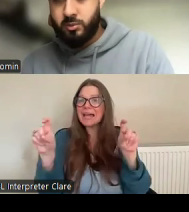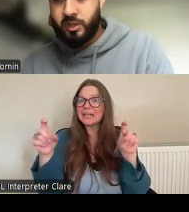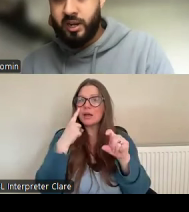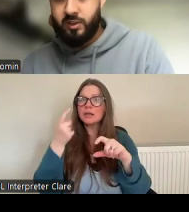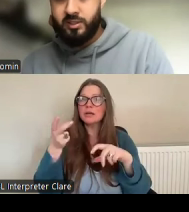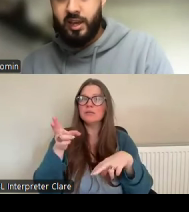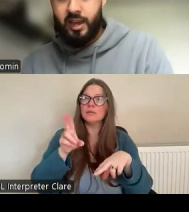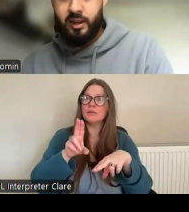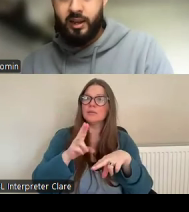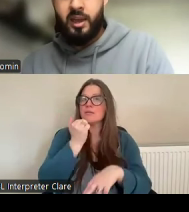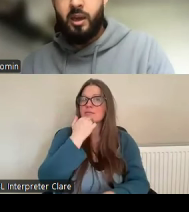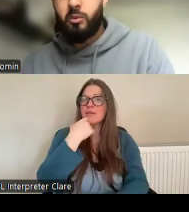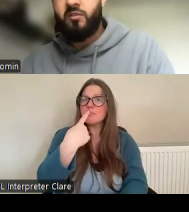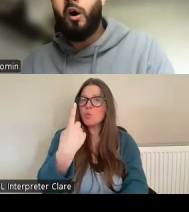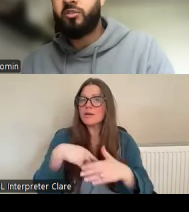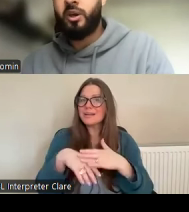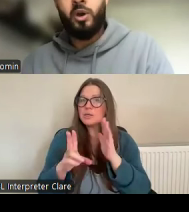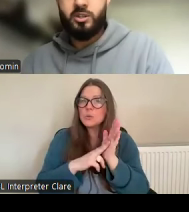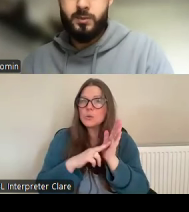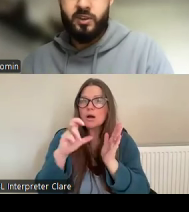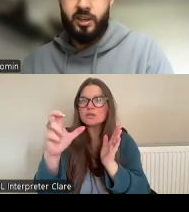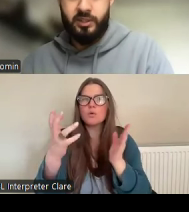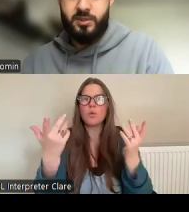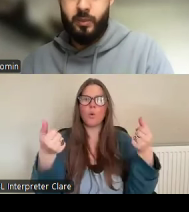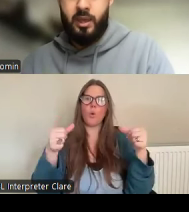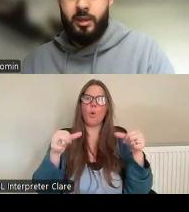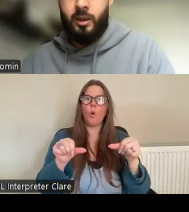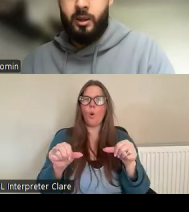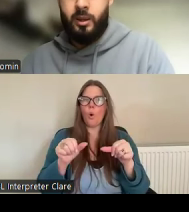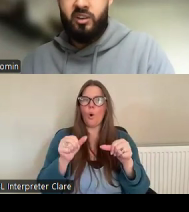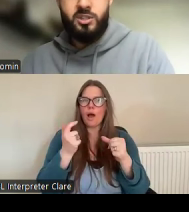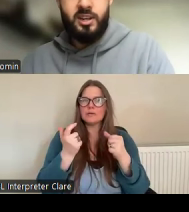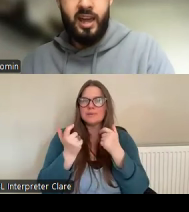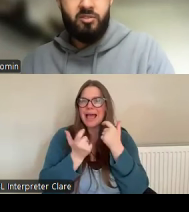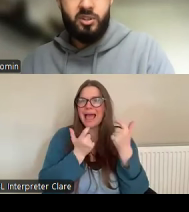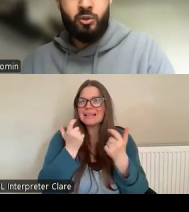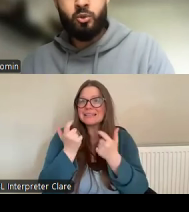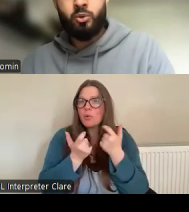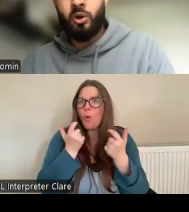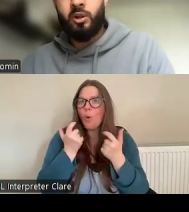we can have as a headline, we can have half-term workshops for kids. Now, if we just left Google